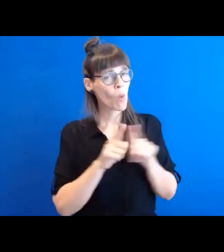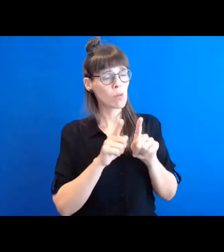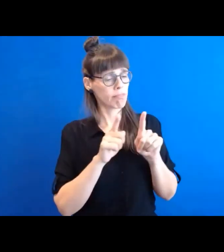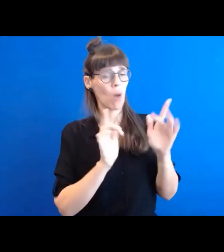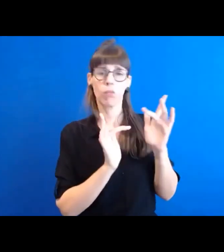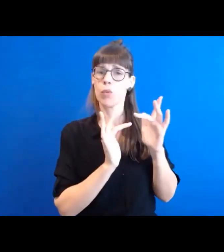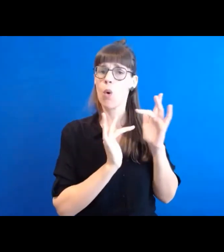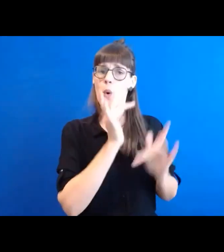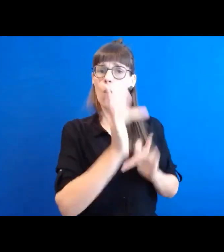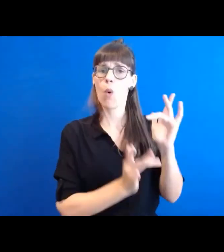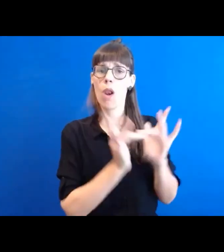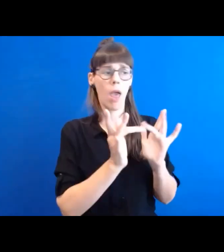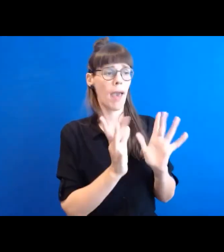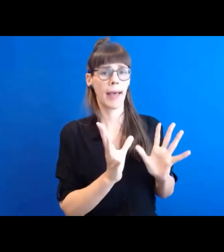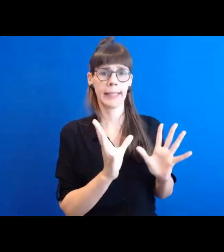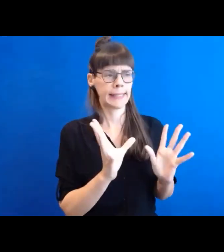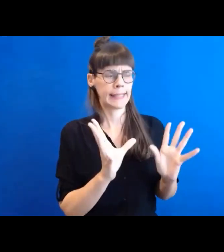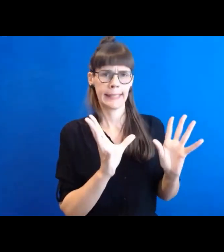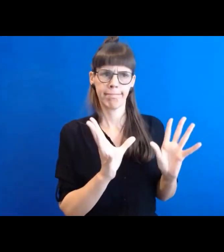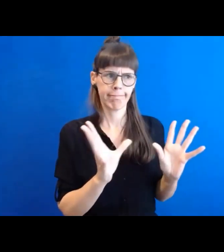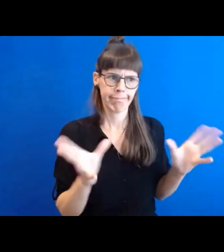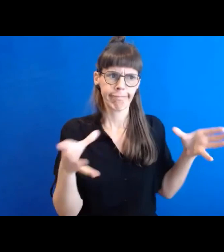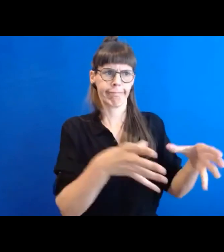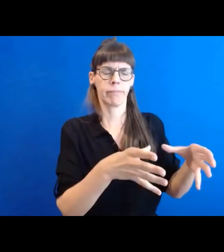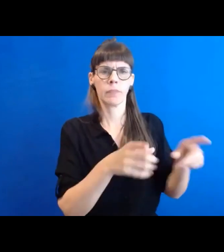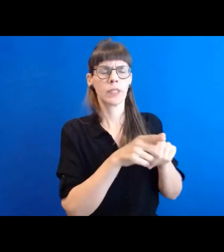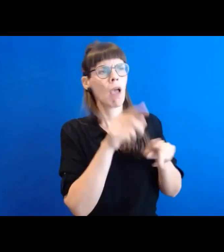, also some online meeting